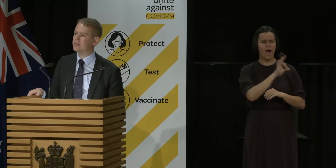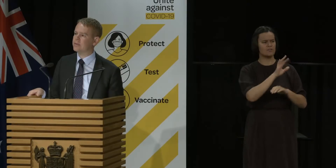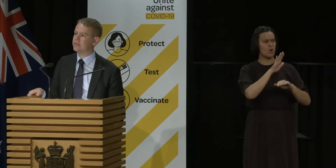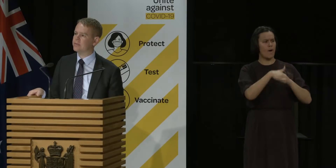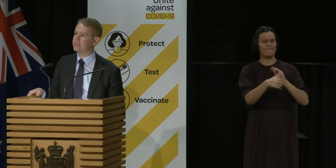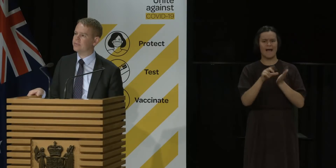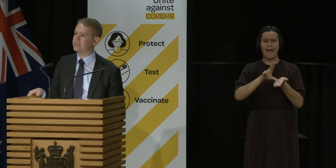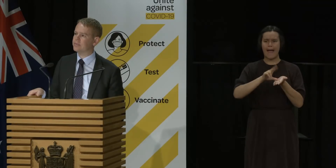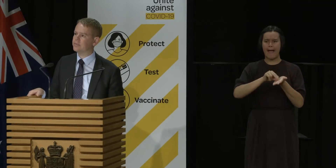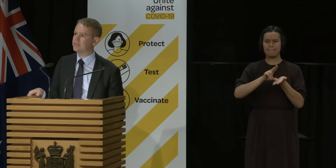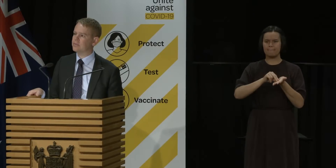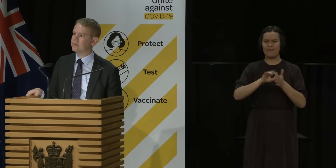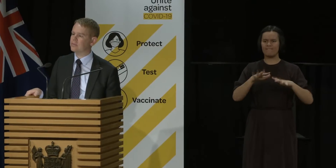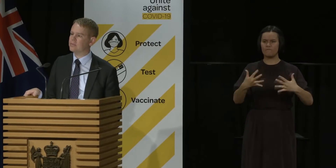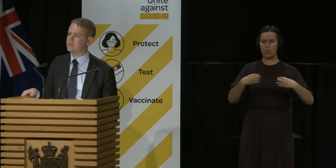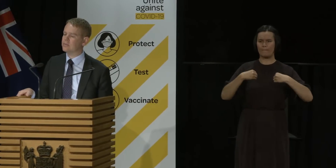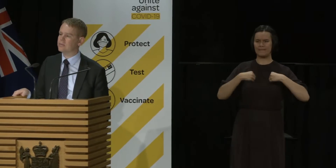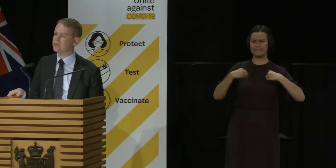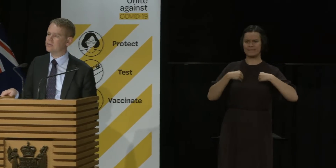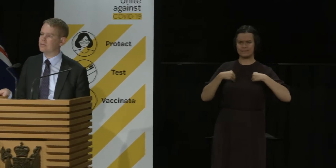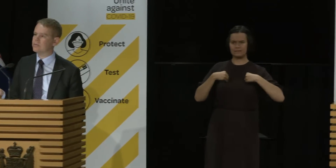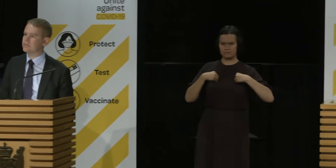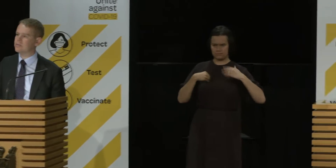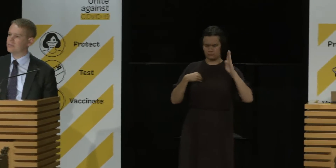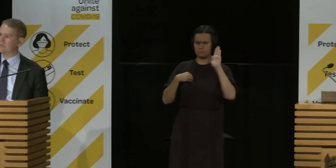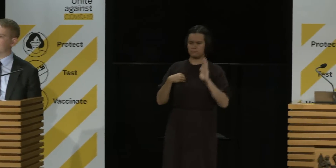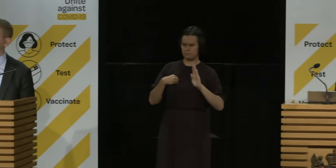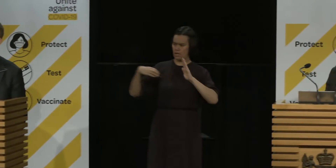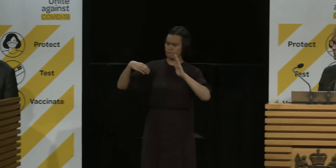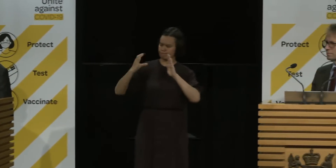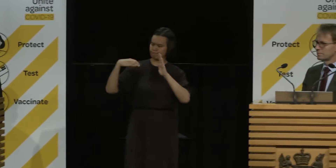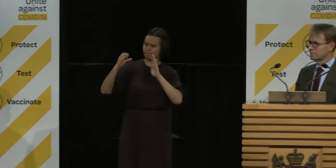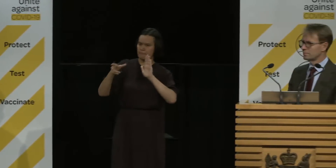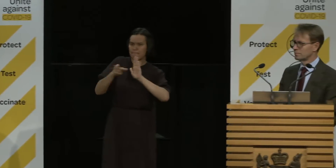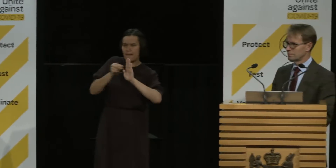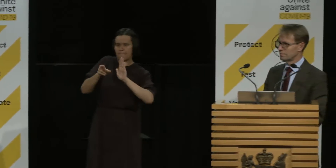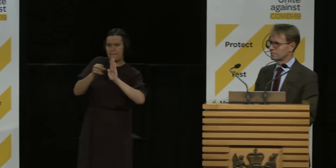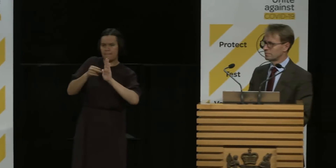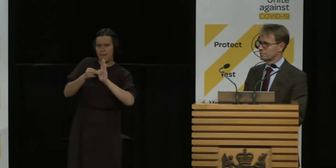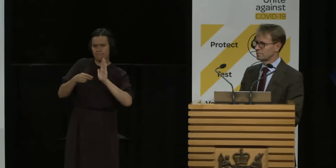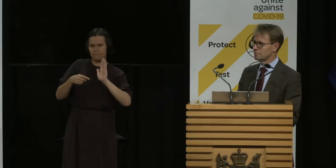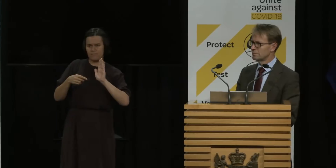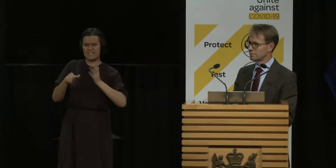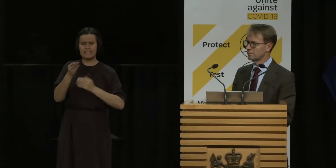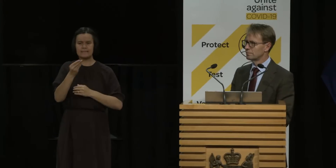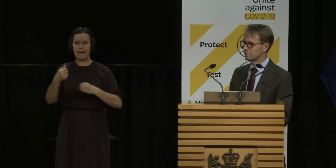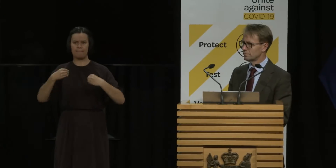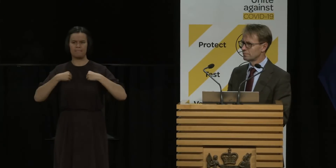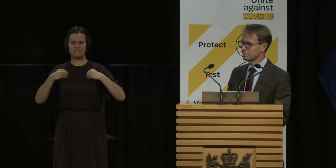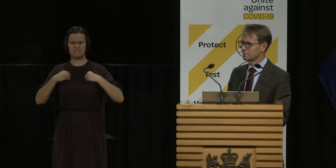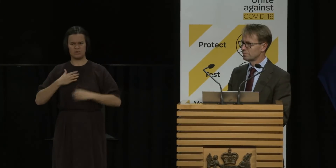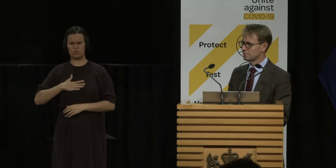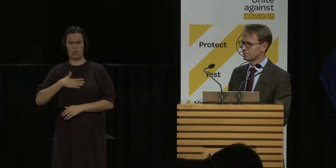January groupings. On the question around the verifier, there will be